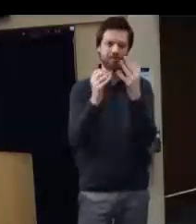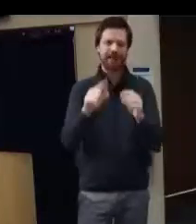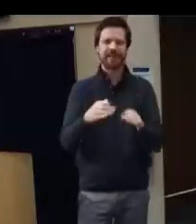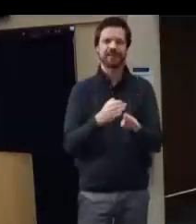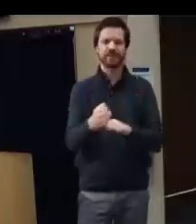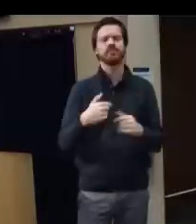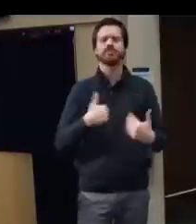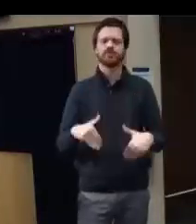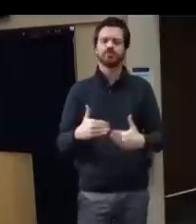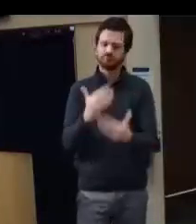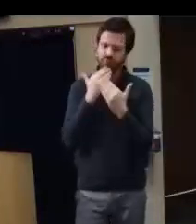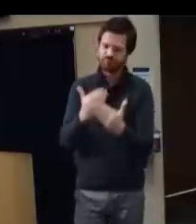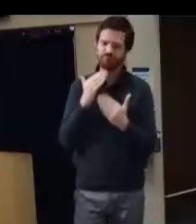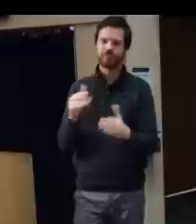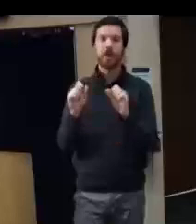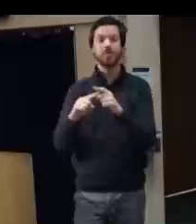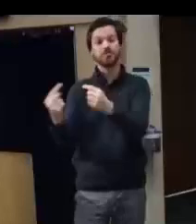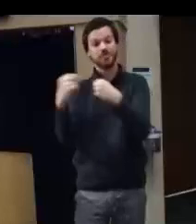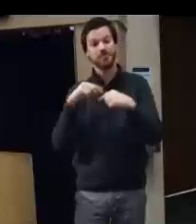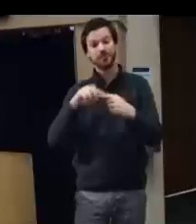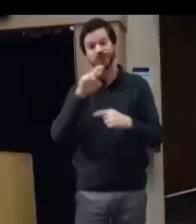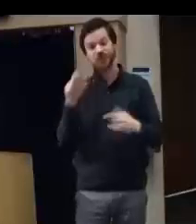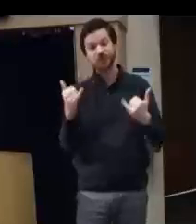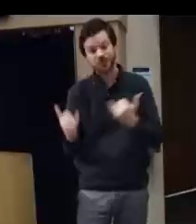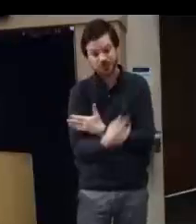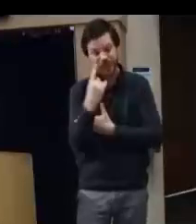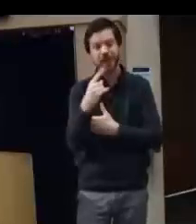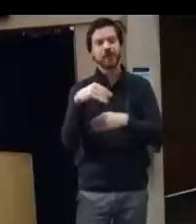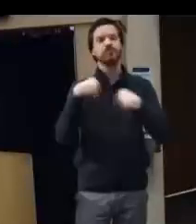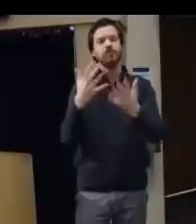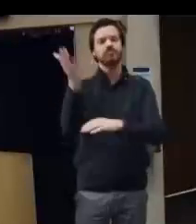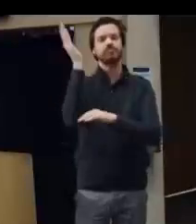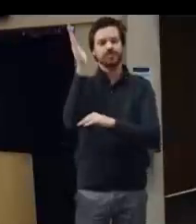grateful that she was able to make it to Rochester here today to give this presentation and without